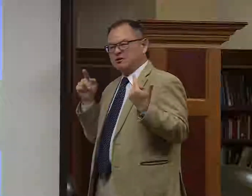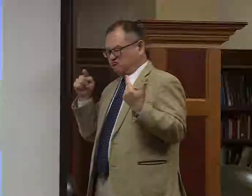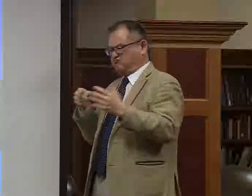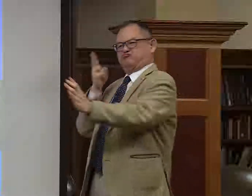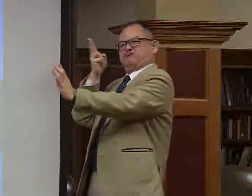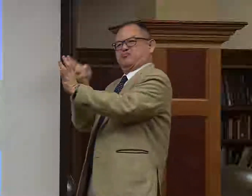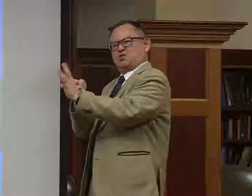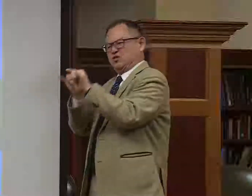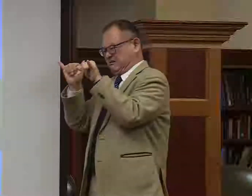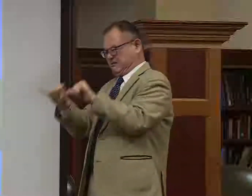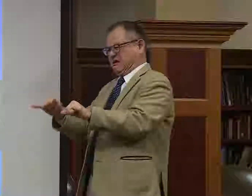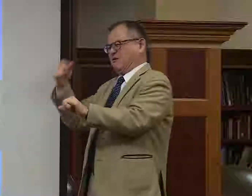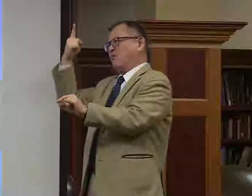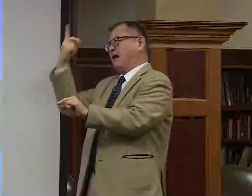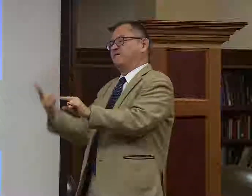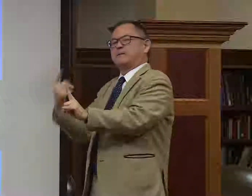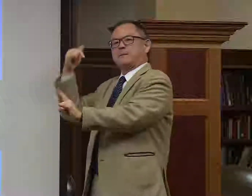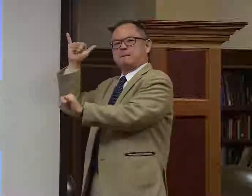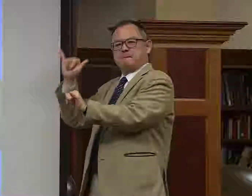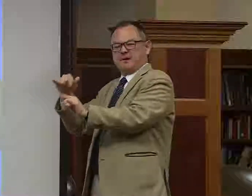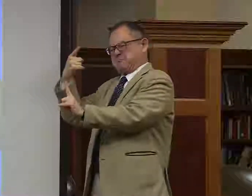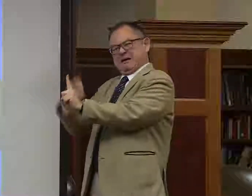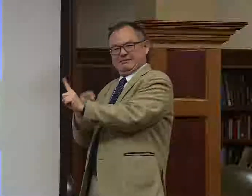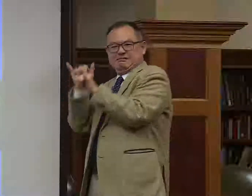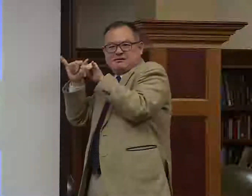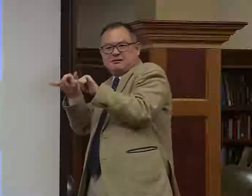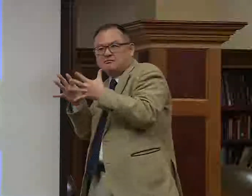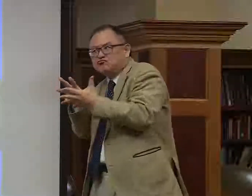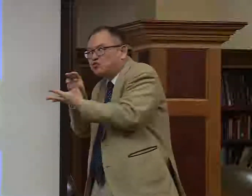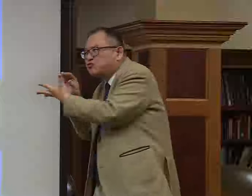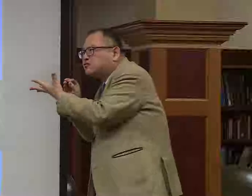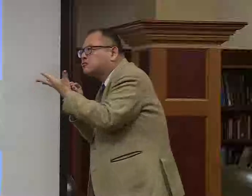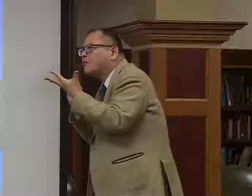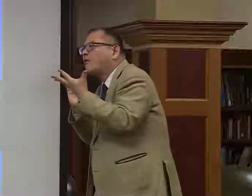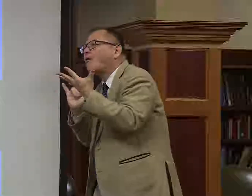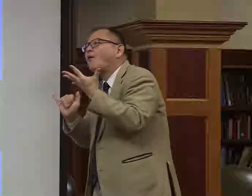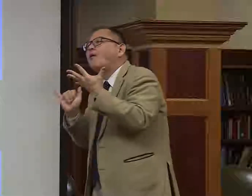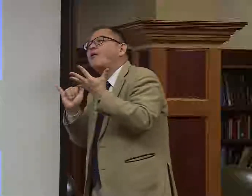New Mexico-- and students would go and stay for a period of time